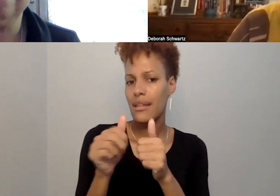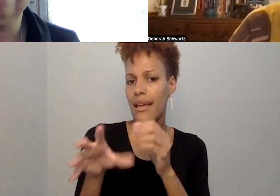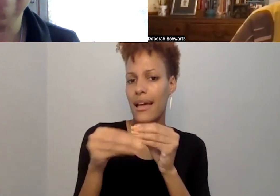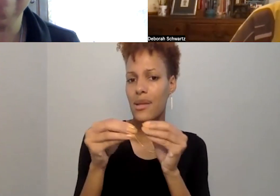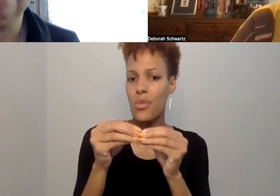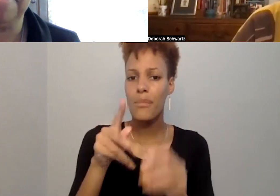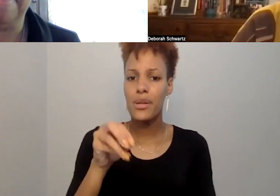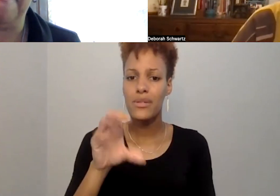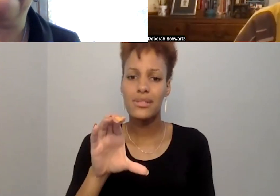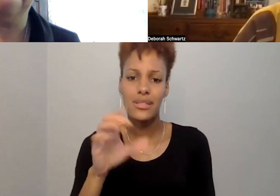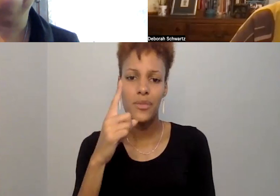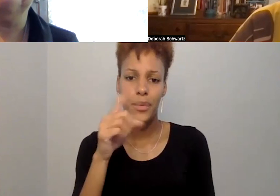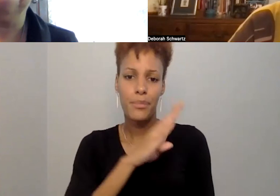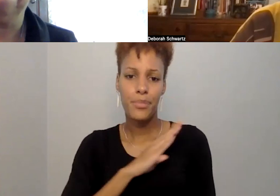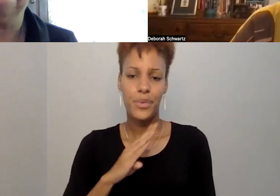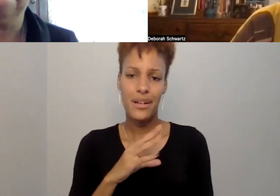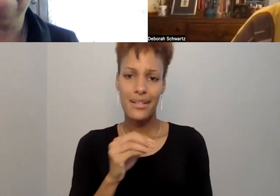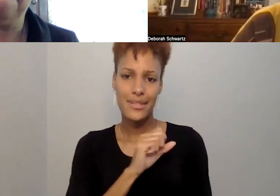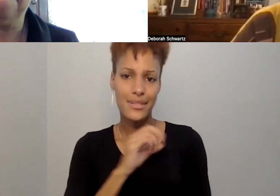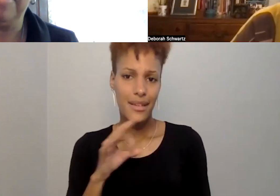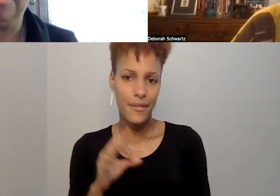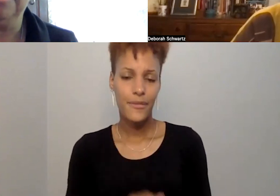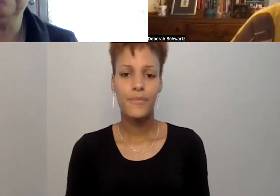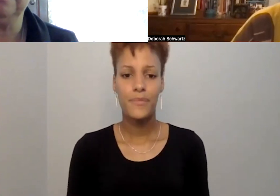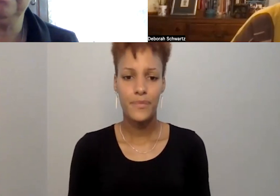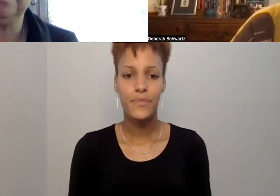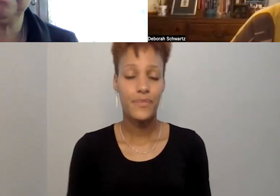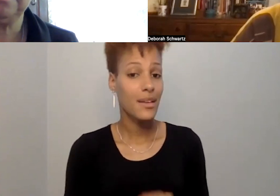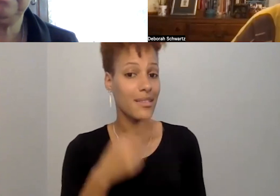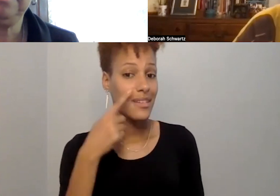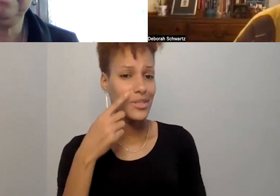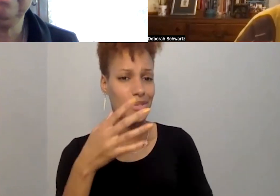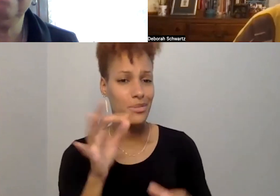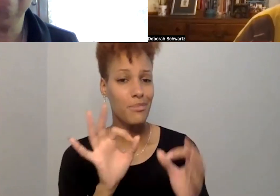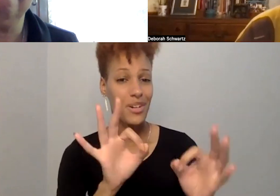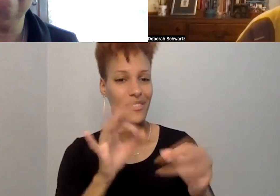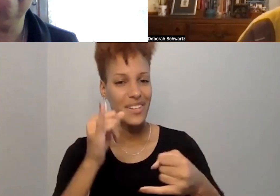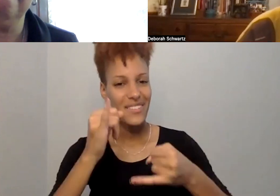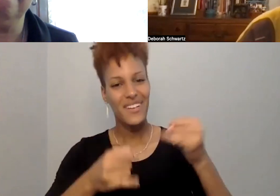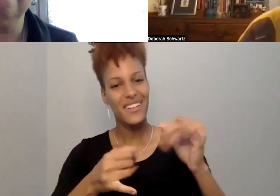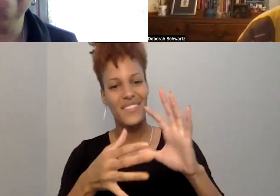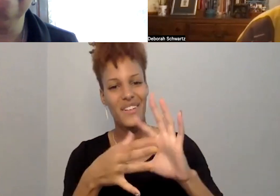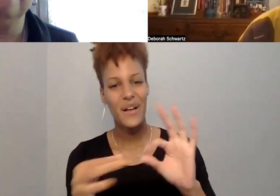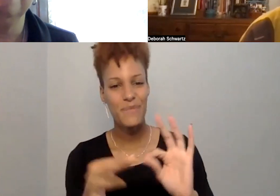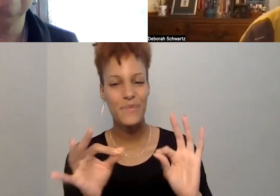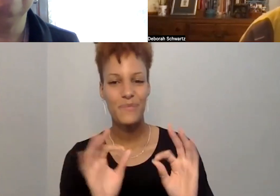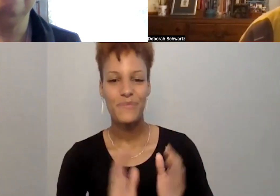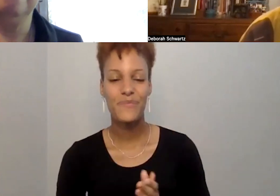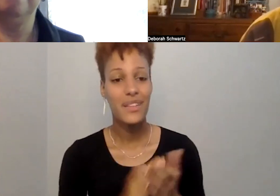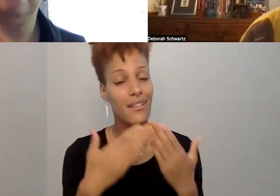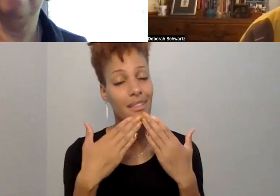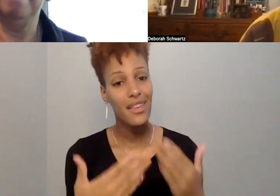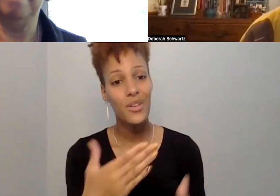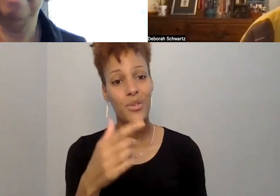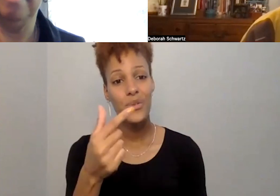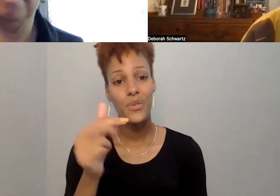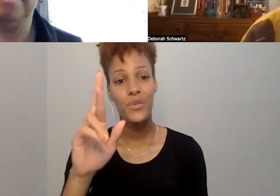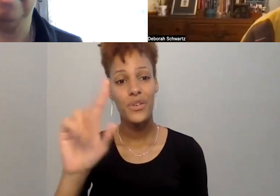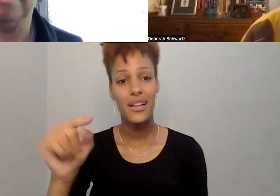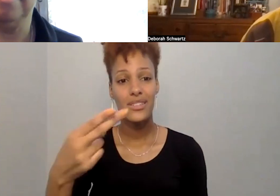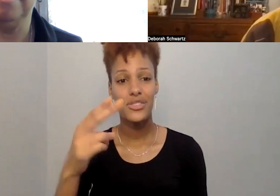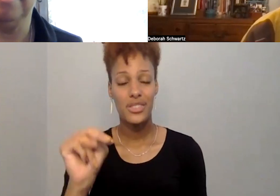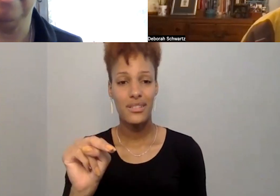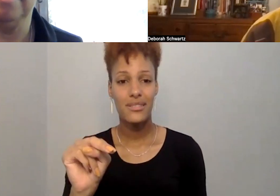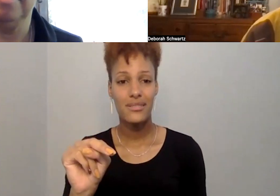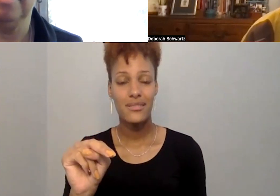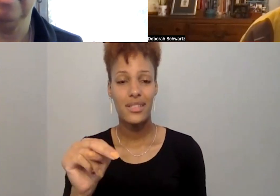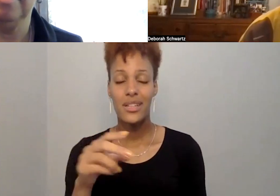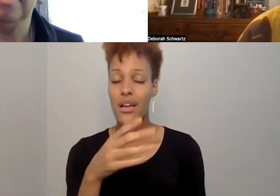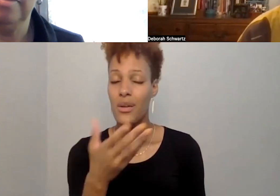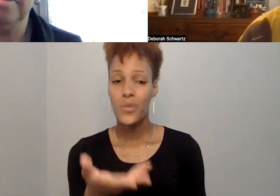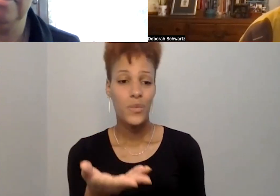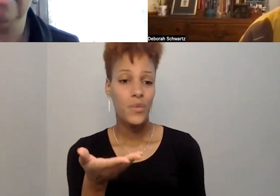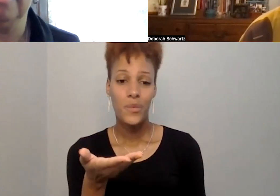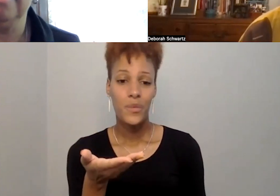I think that is the perfect final comment. Thank you Gretchen, so much. You are just